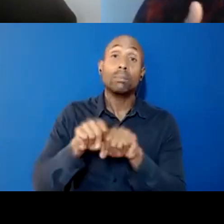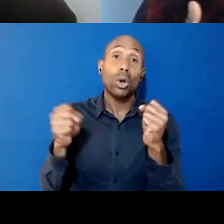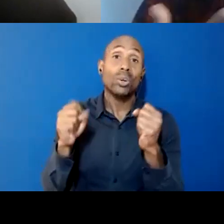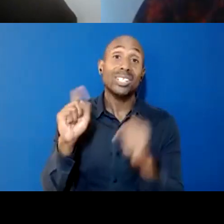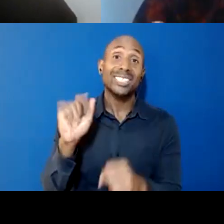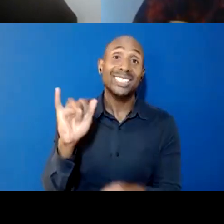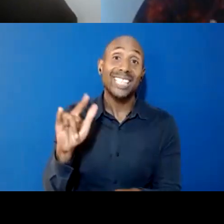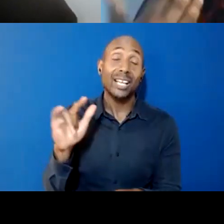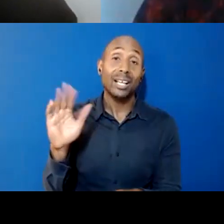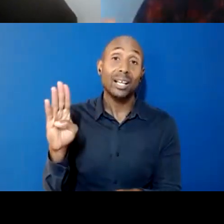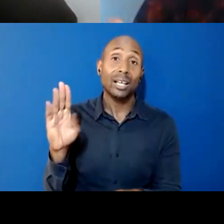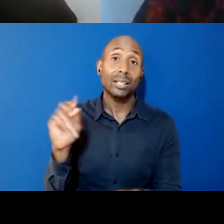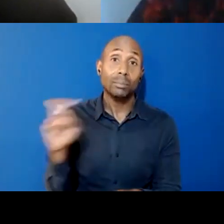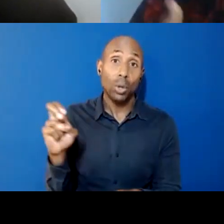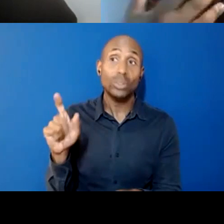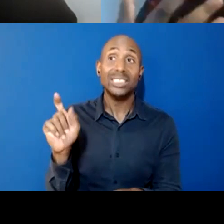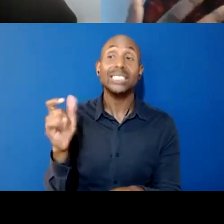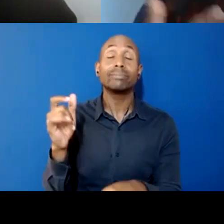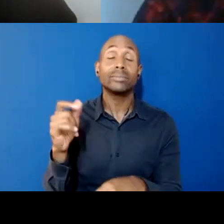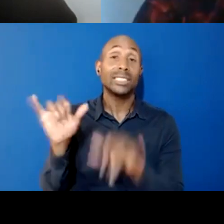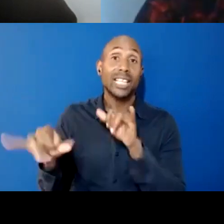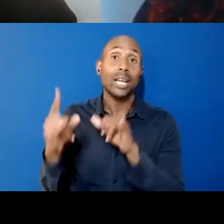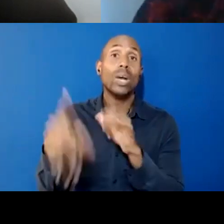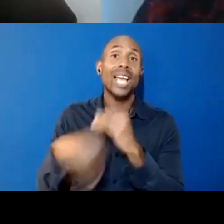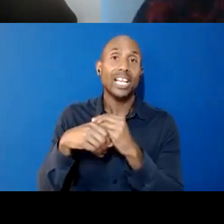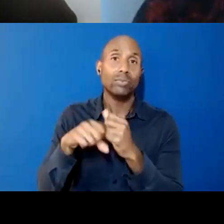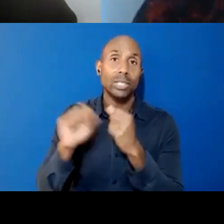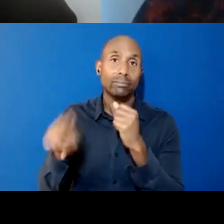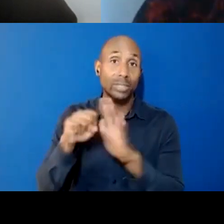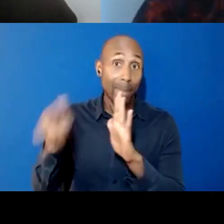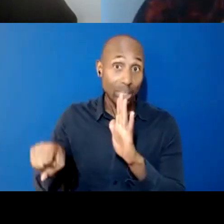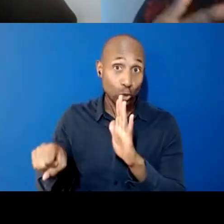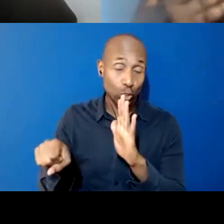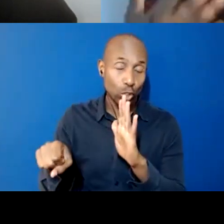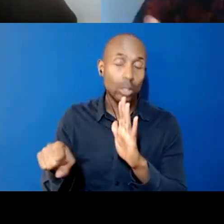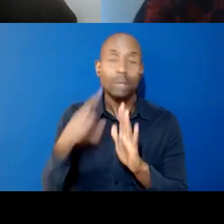The doctors had her stay for an extra semester so we could provide aid for her and physical therapy.